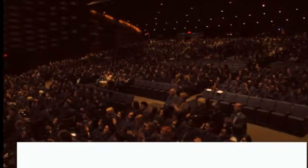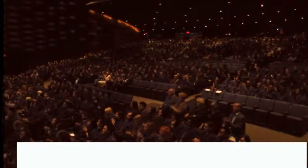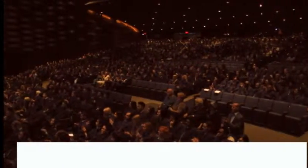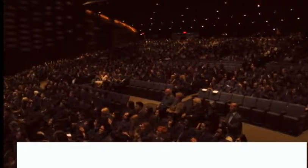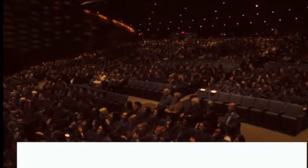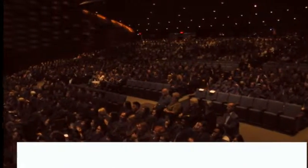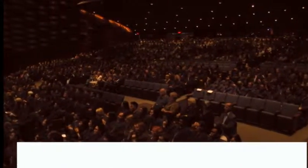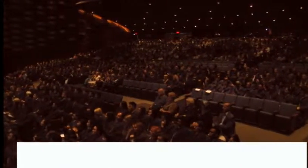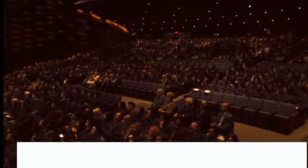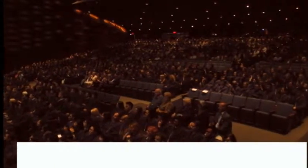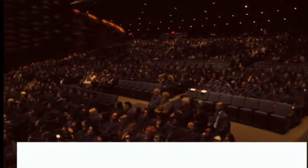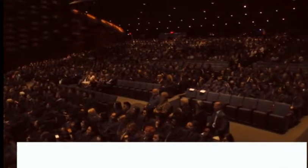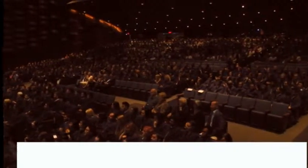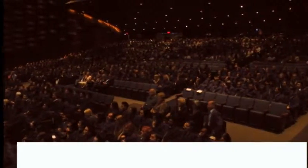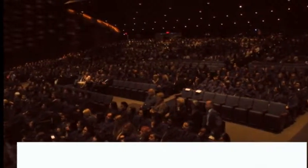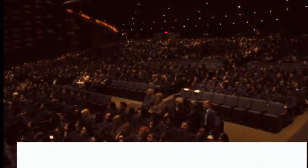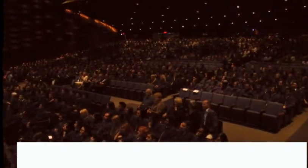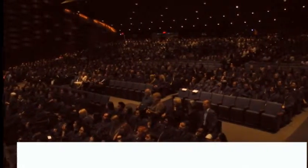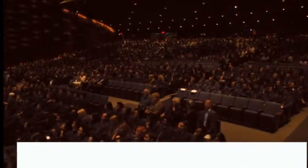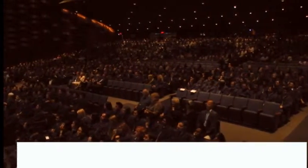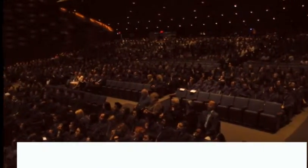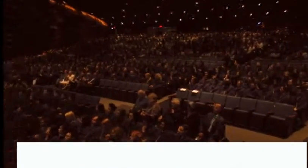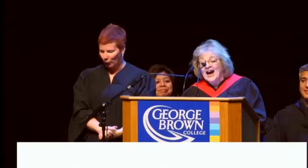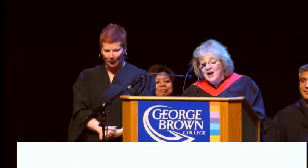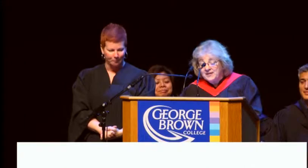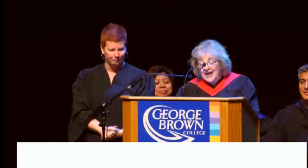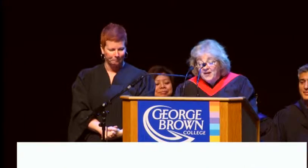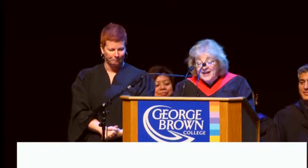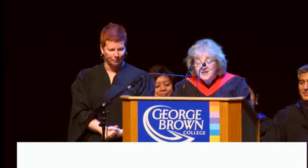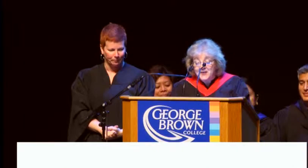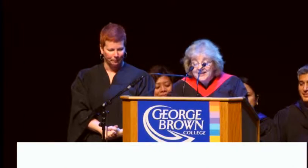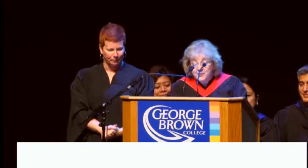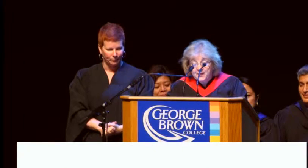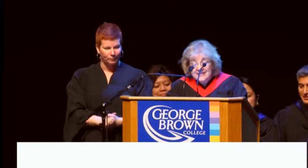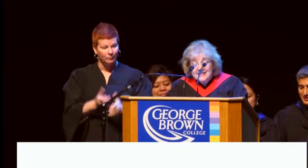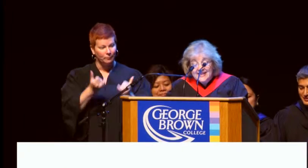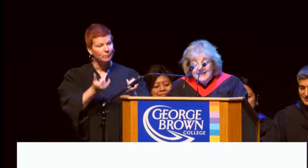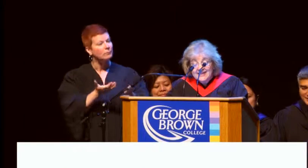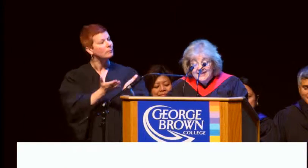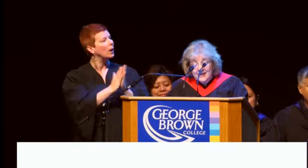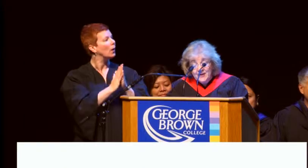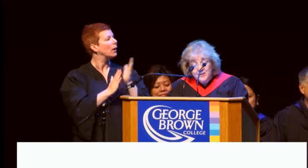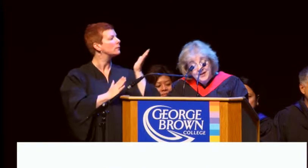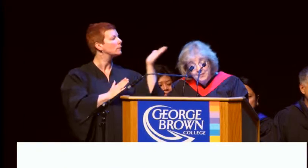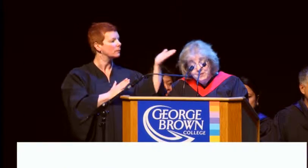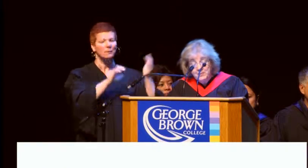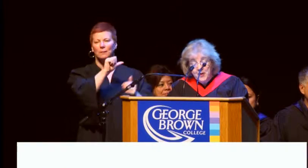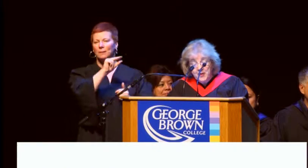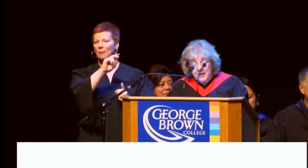I WOULD NOW LIKE TO ASK PRESIDENT ANNE SADO TO COME TO THE PODIUM